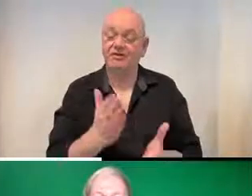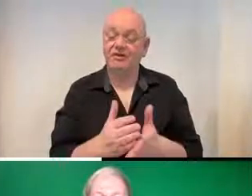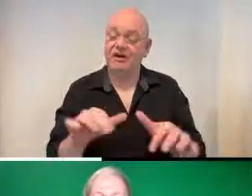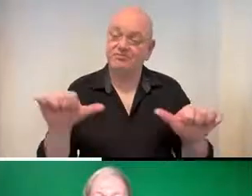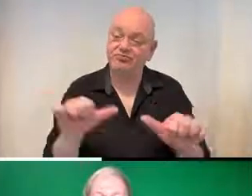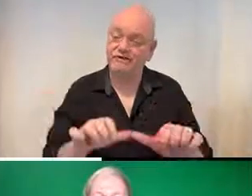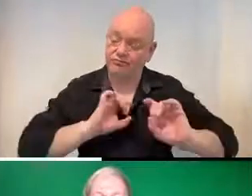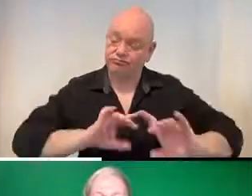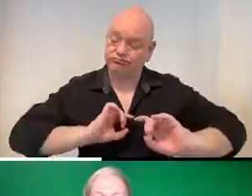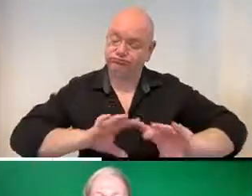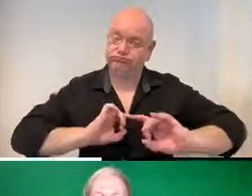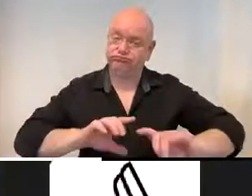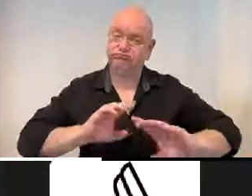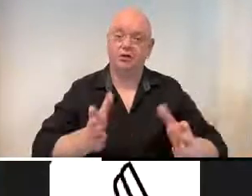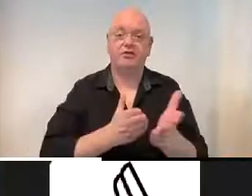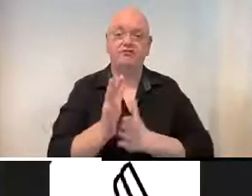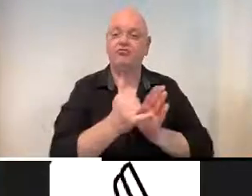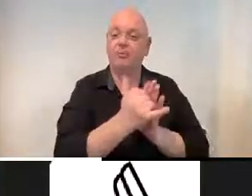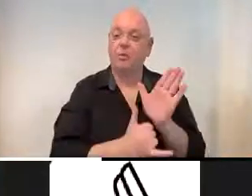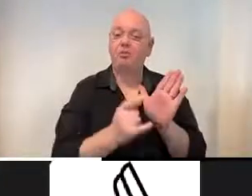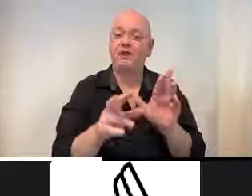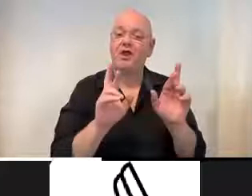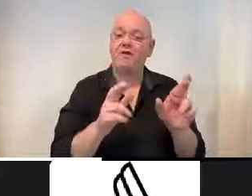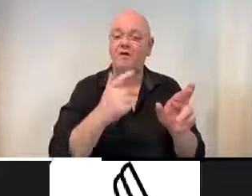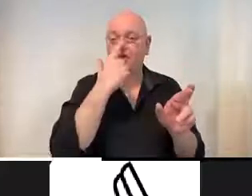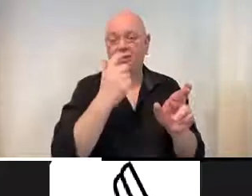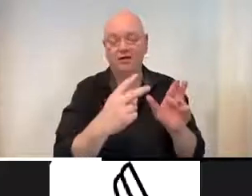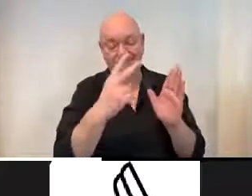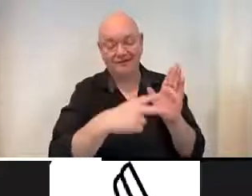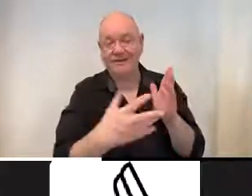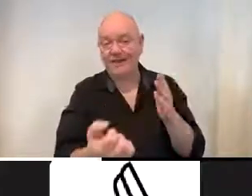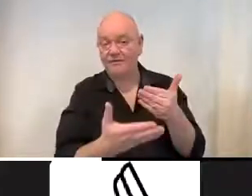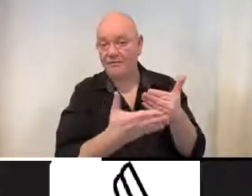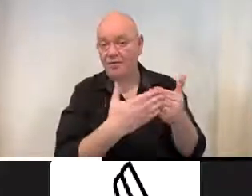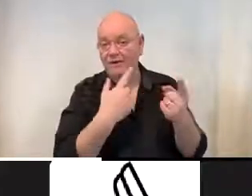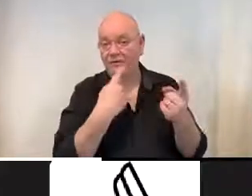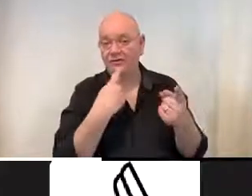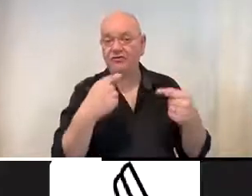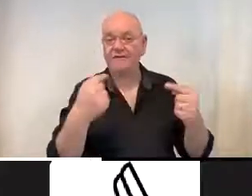We also advocate for creating and curating the use of